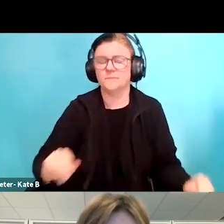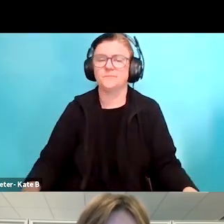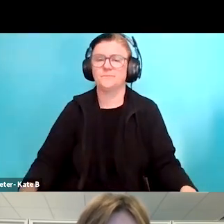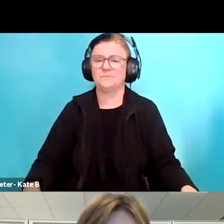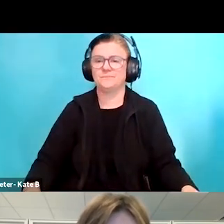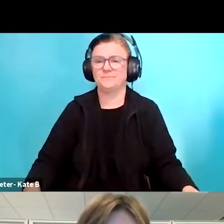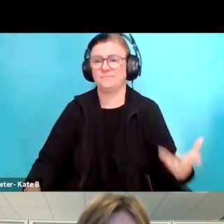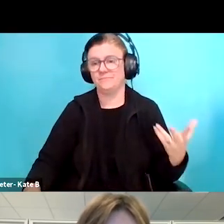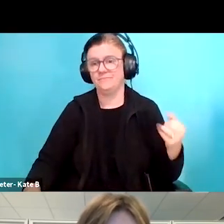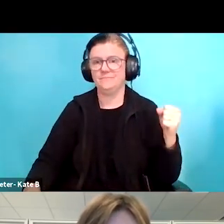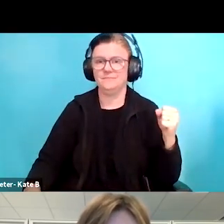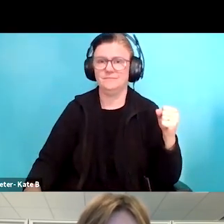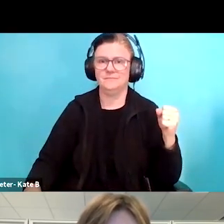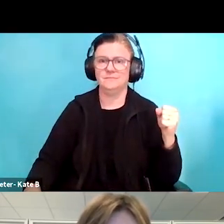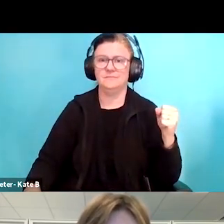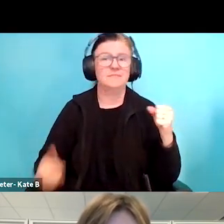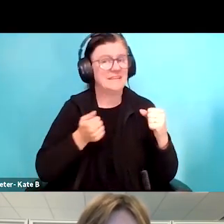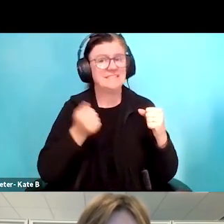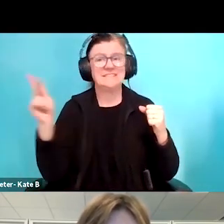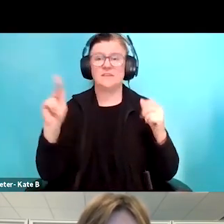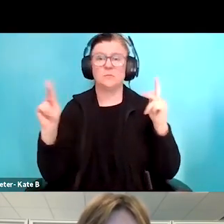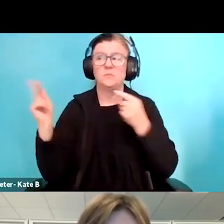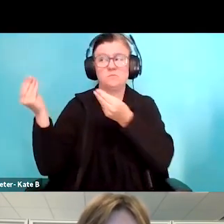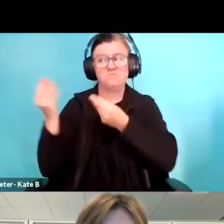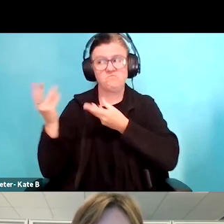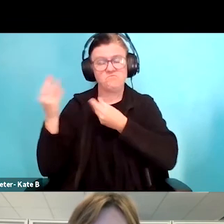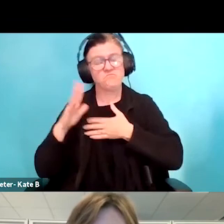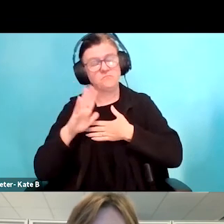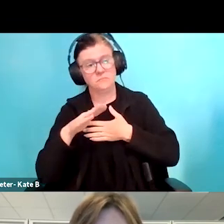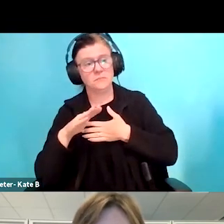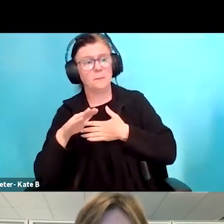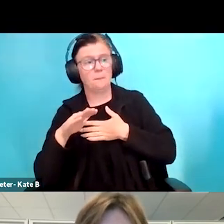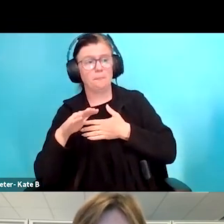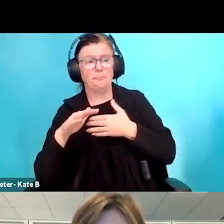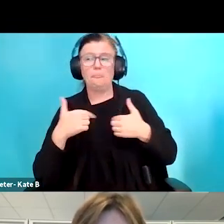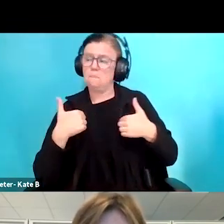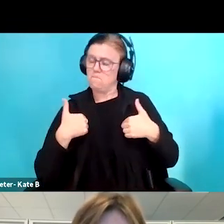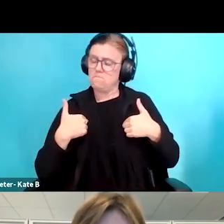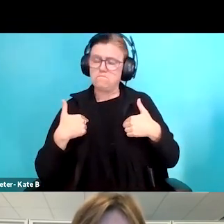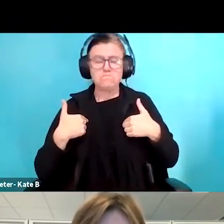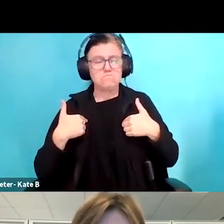I heard about participants exploring like they overcame digital hesitancy and then